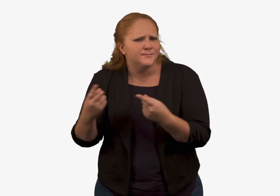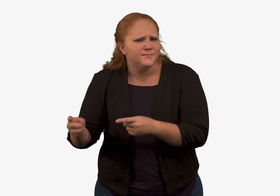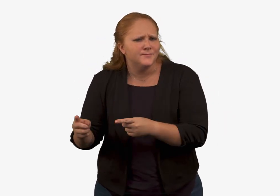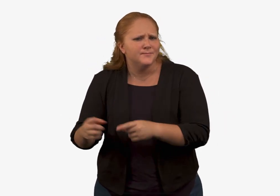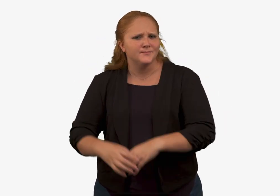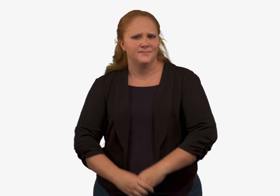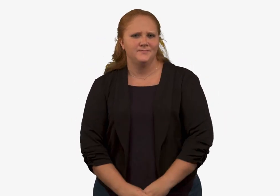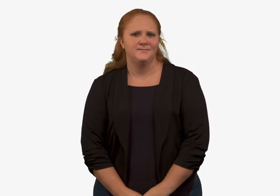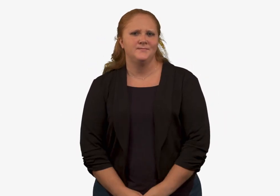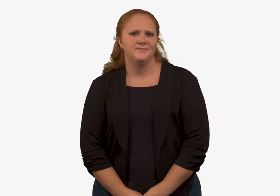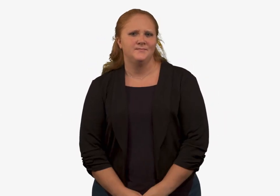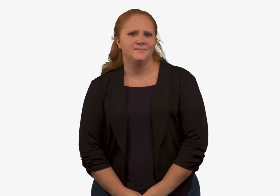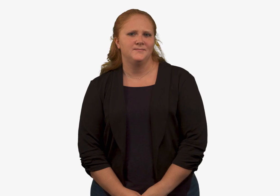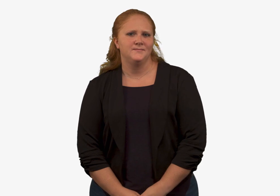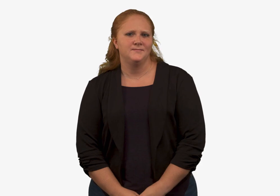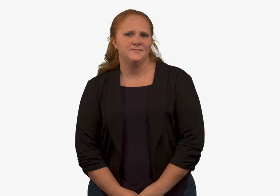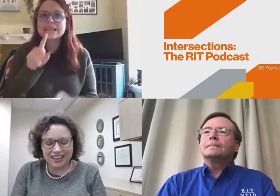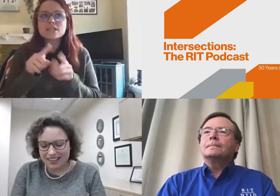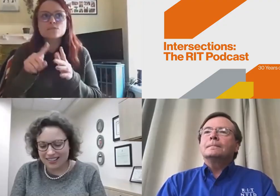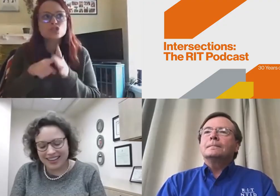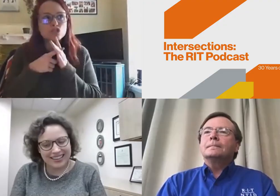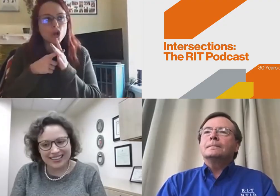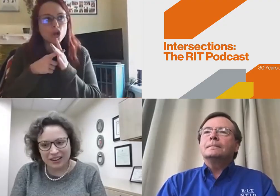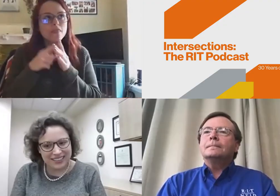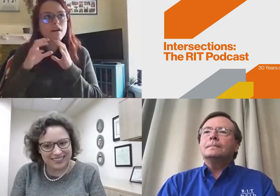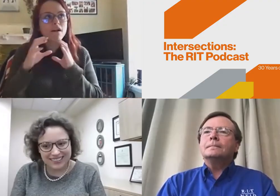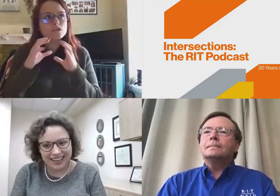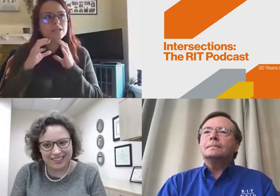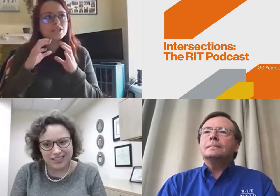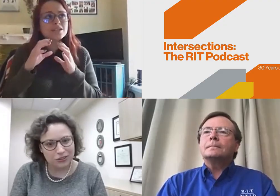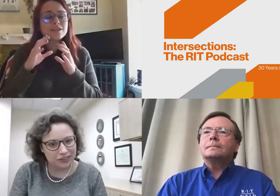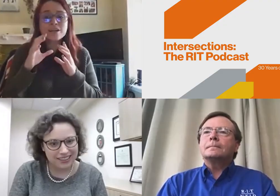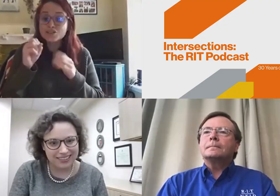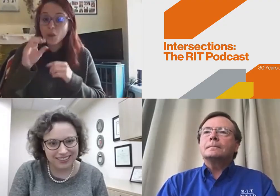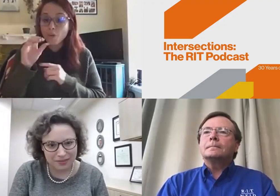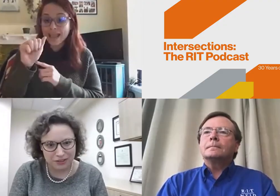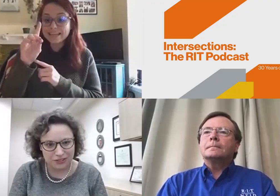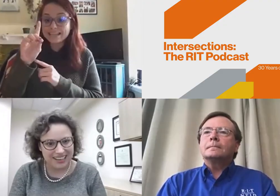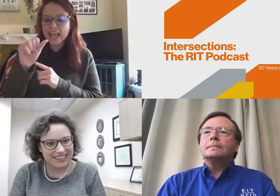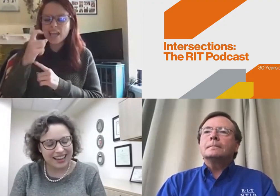The ADA recently had its 30th anniversary at the end of July.